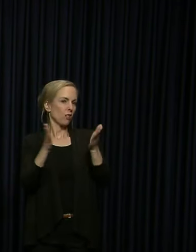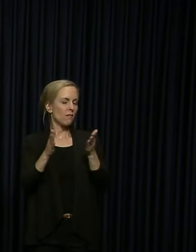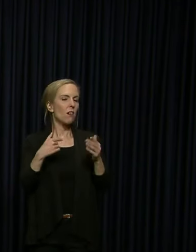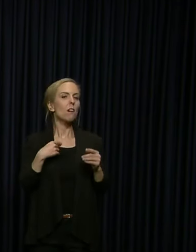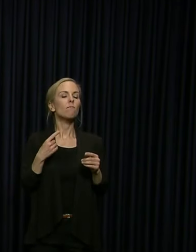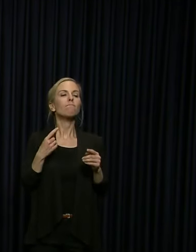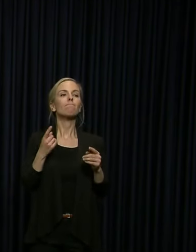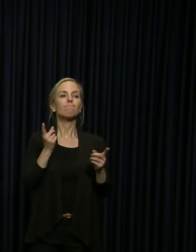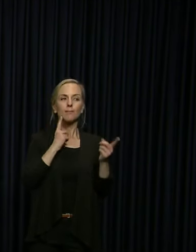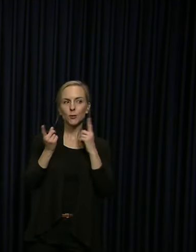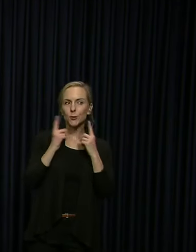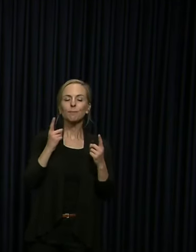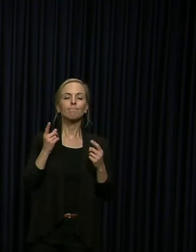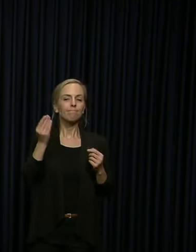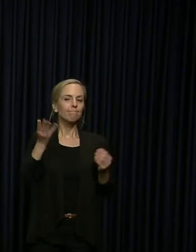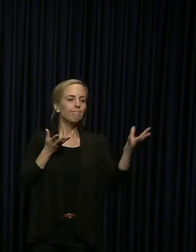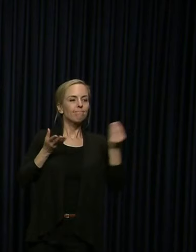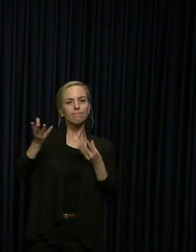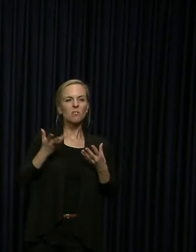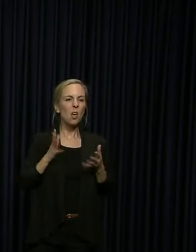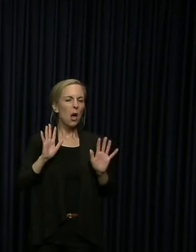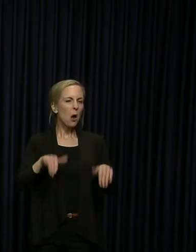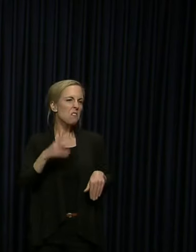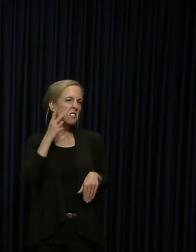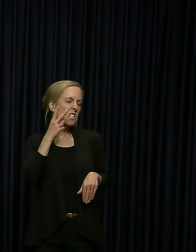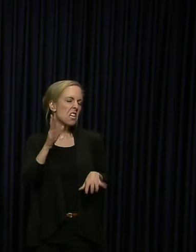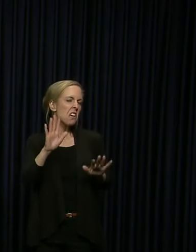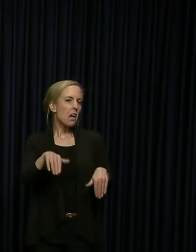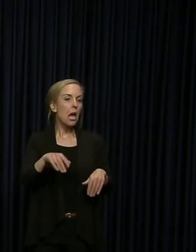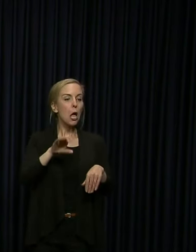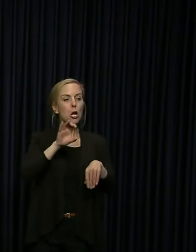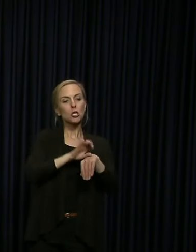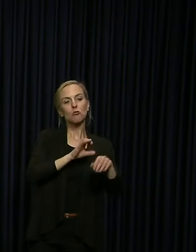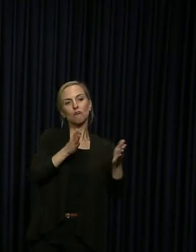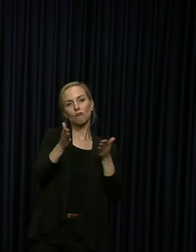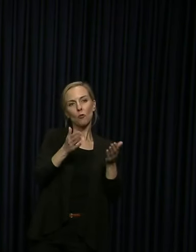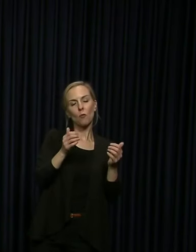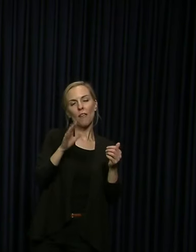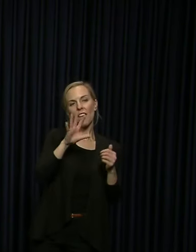PROTECT THE LIVES OF AT LEAST 11,000 KENTUCKIANS IN ONE OF THE MODELS.